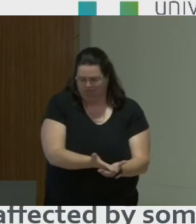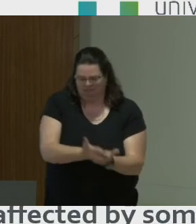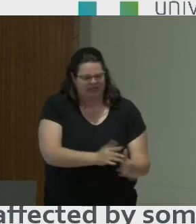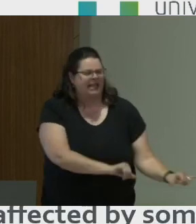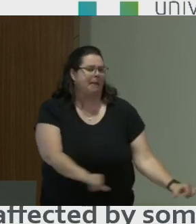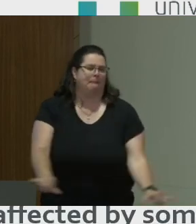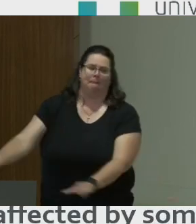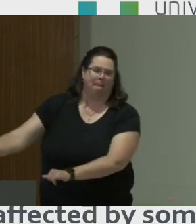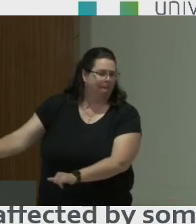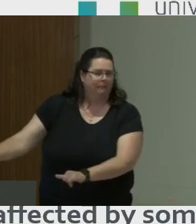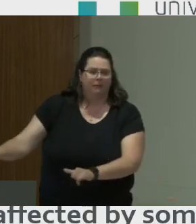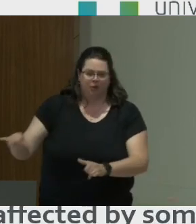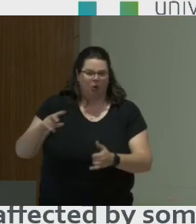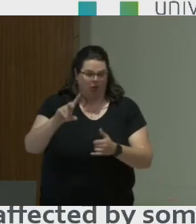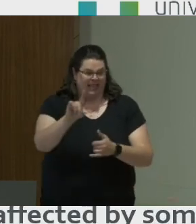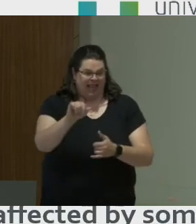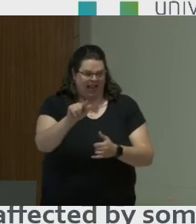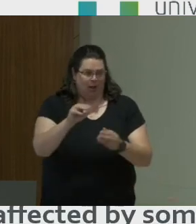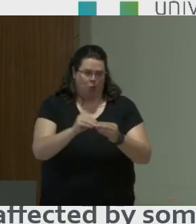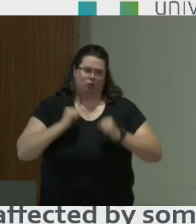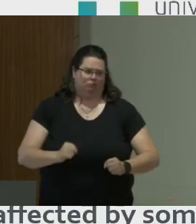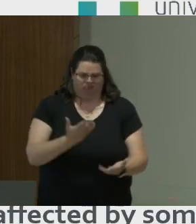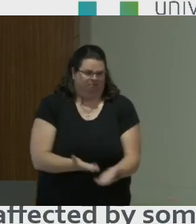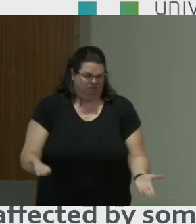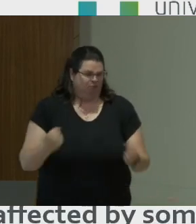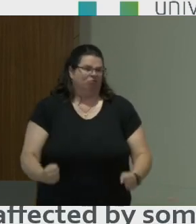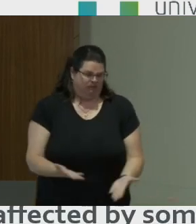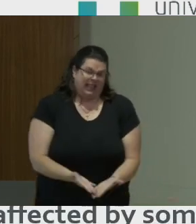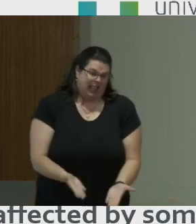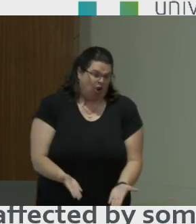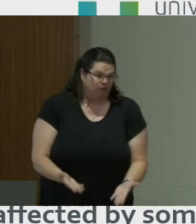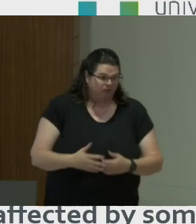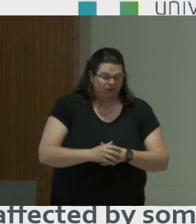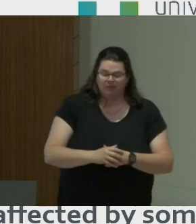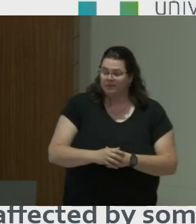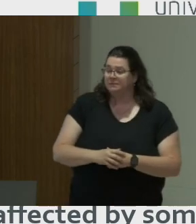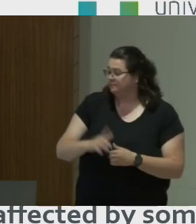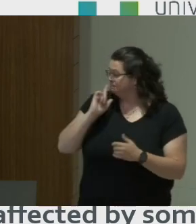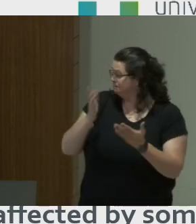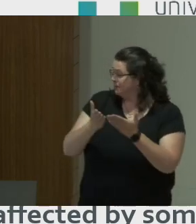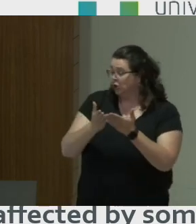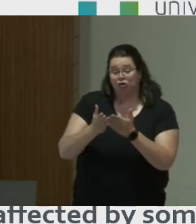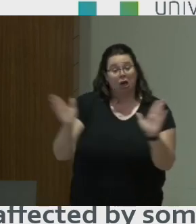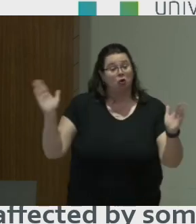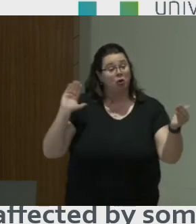And if we go to a general comparison, I find that paper from Sullivan and